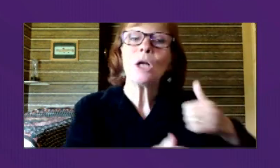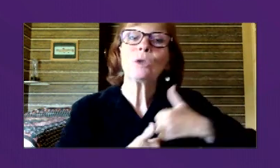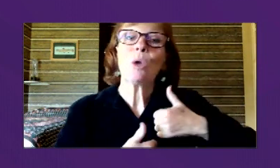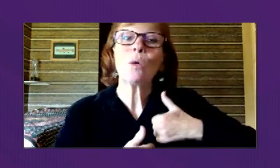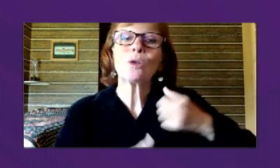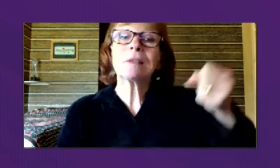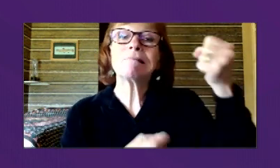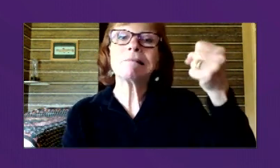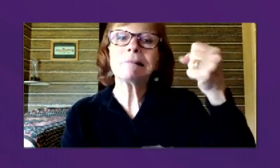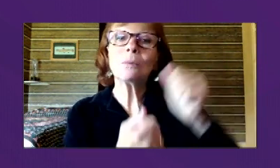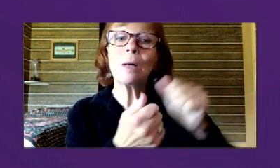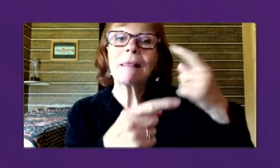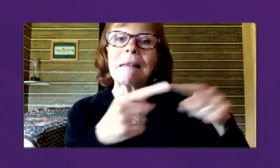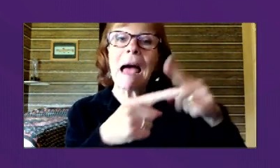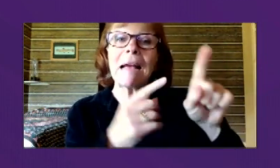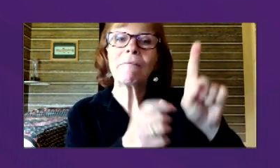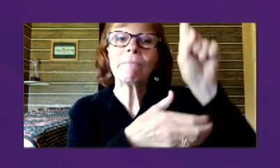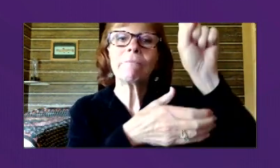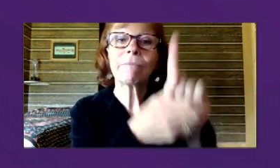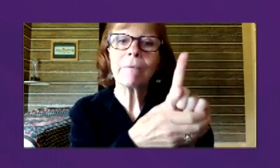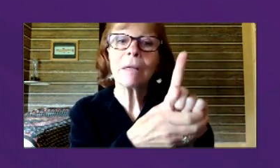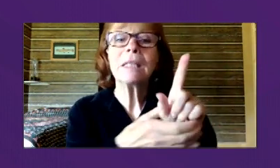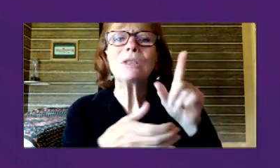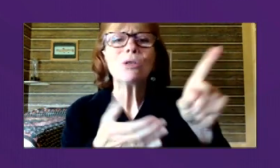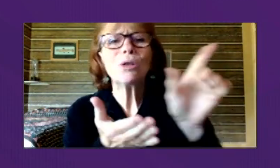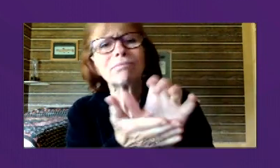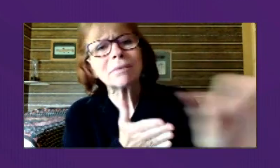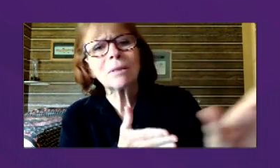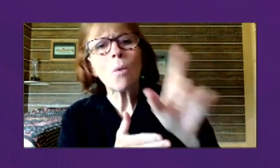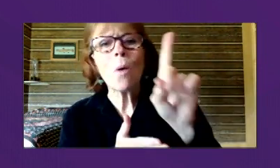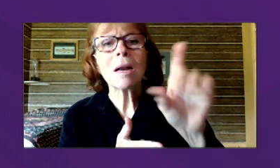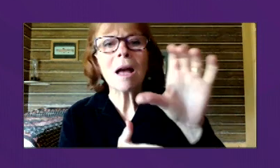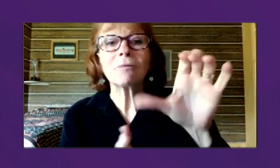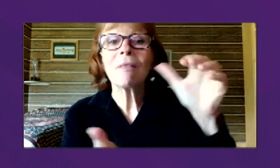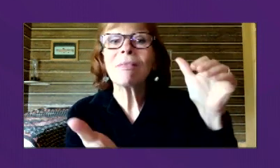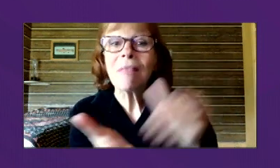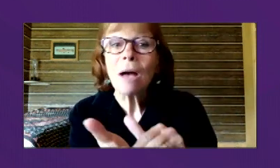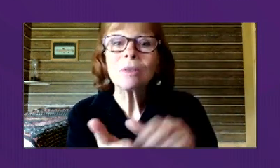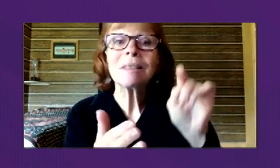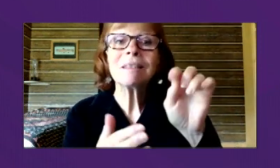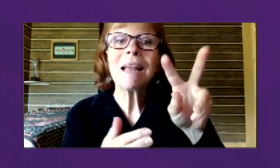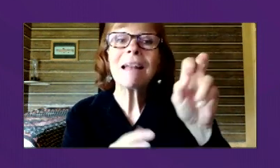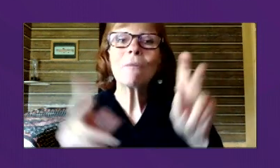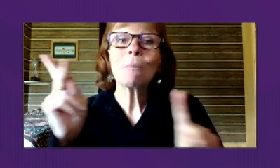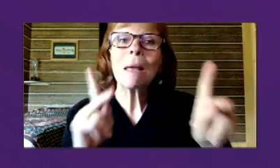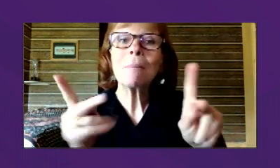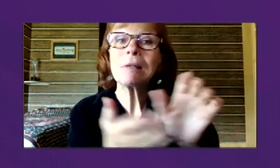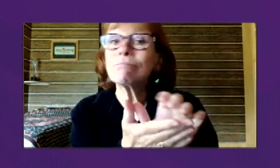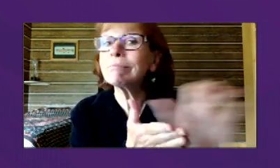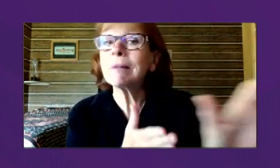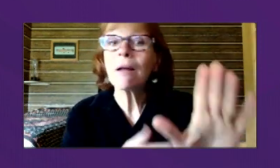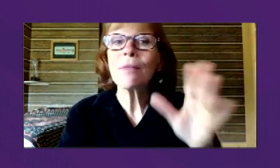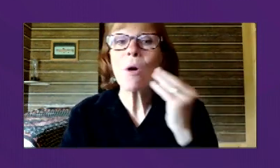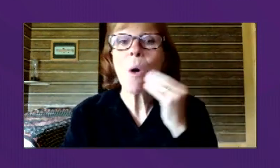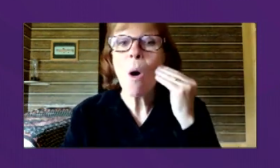to remove about 100,000 Native peoples from their homelands to territories west of the Mississippi.